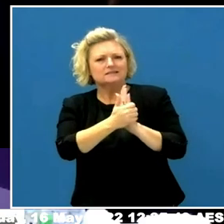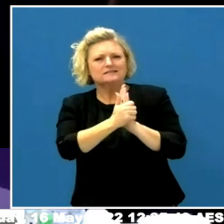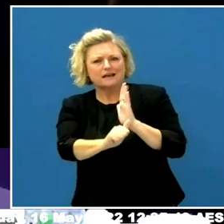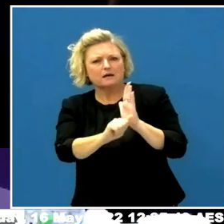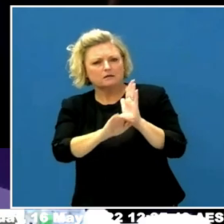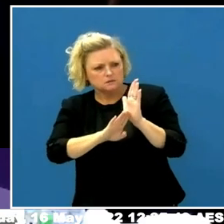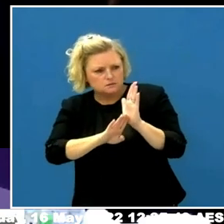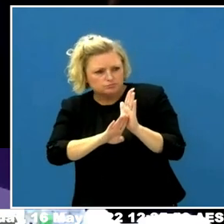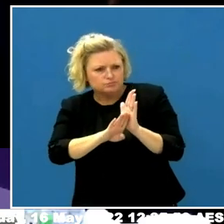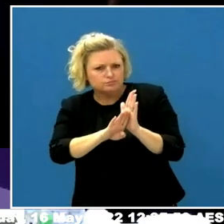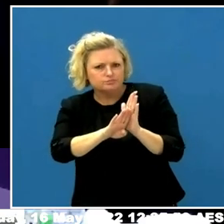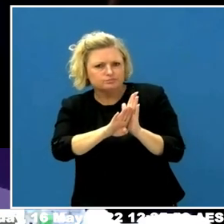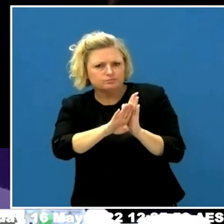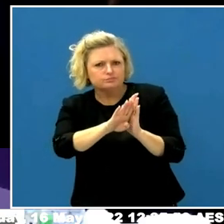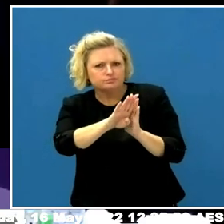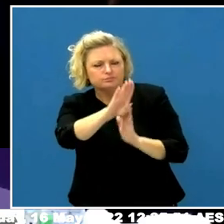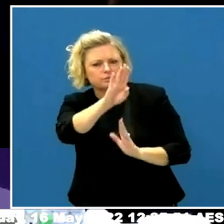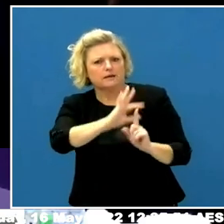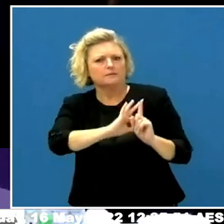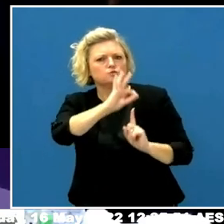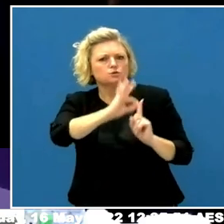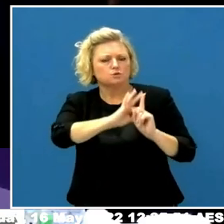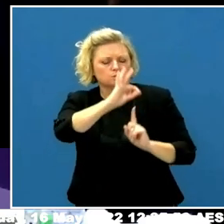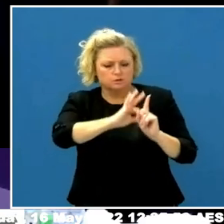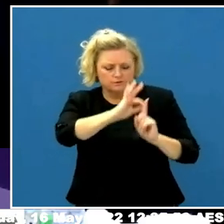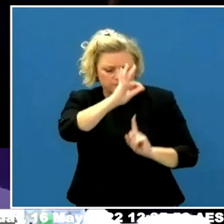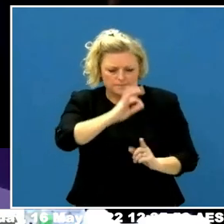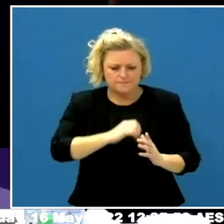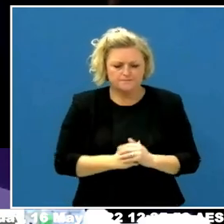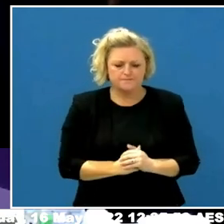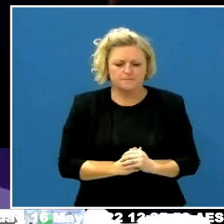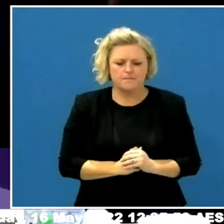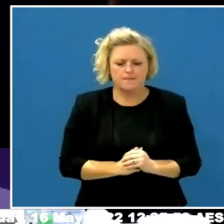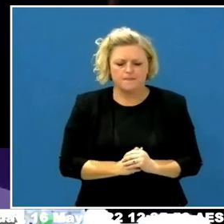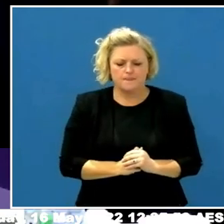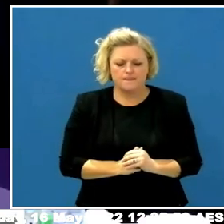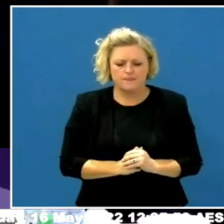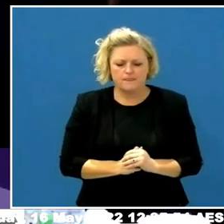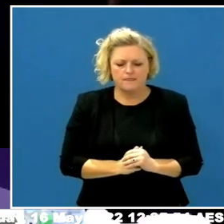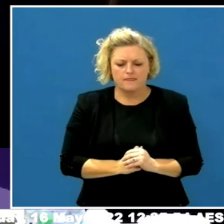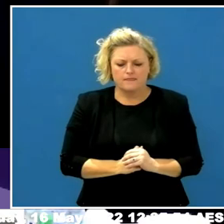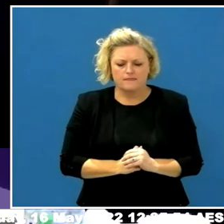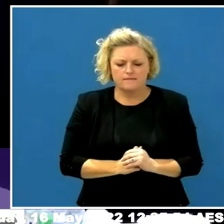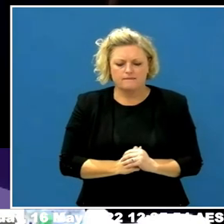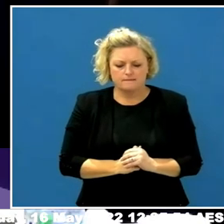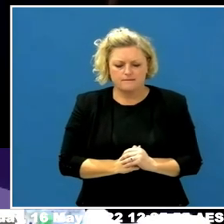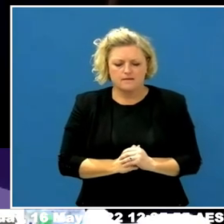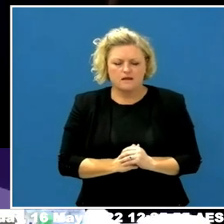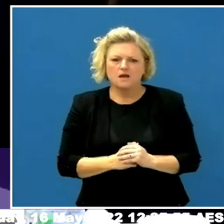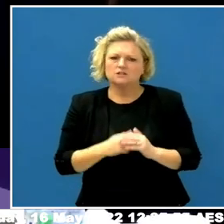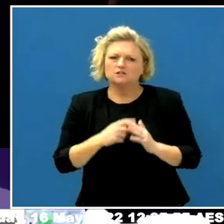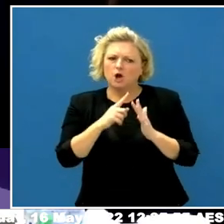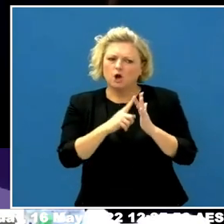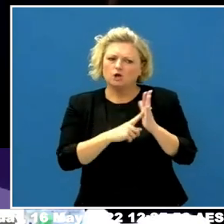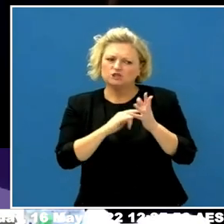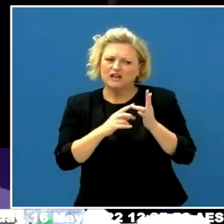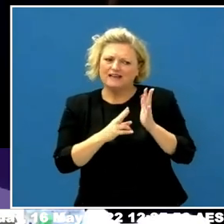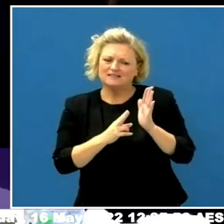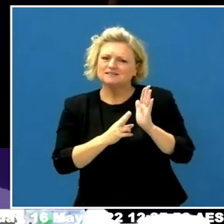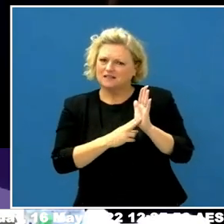Was your perception when Jason started there, that social community would be just